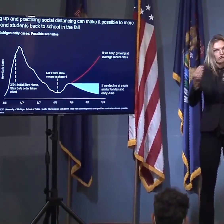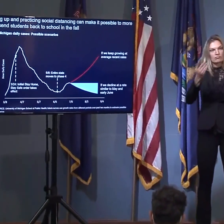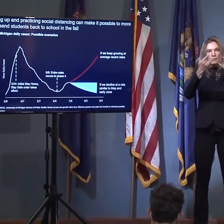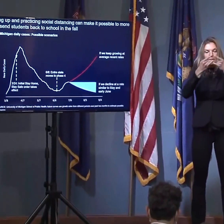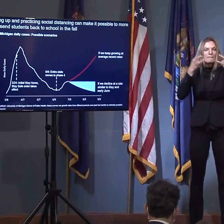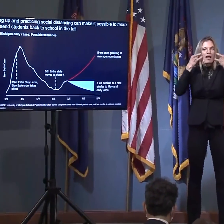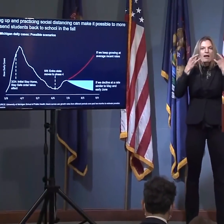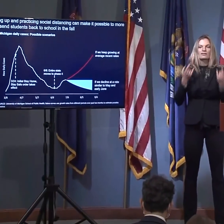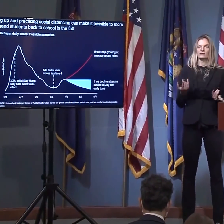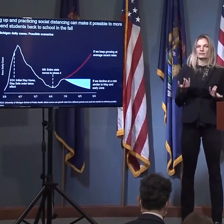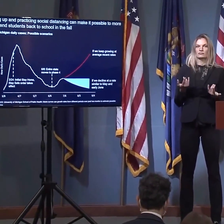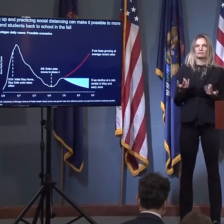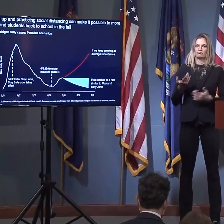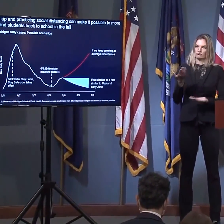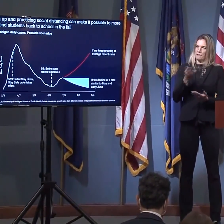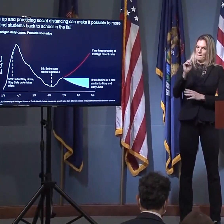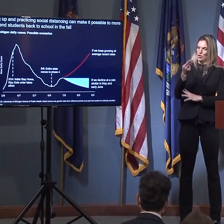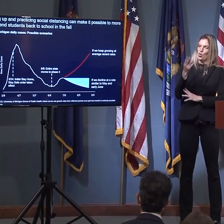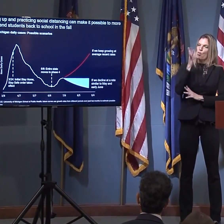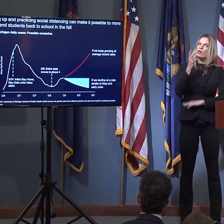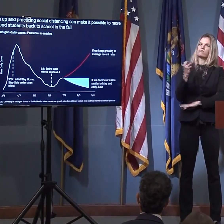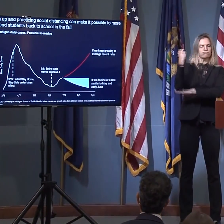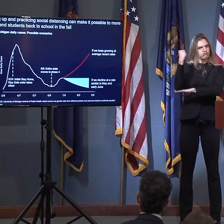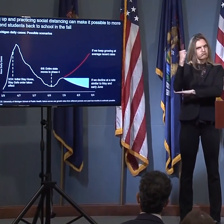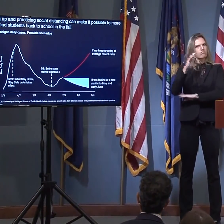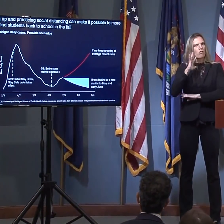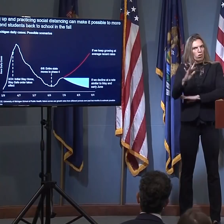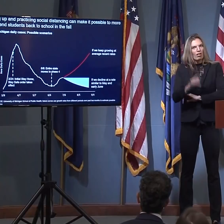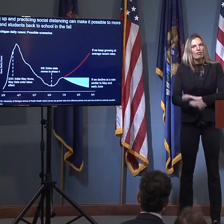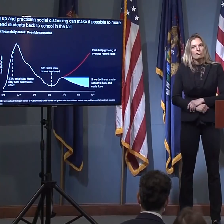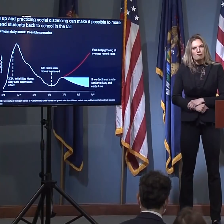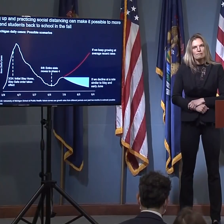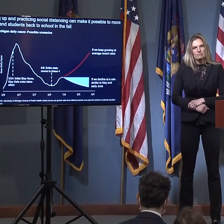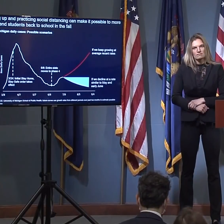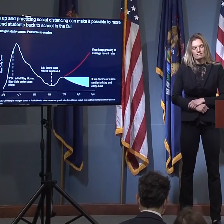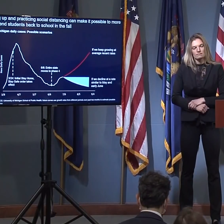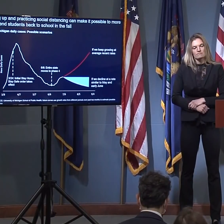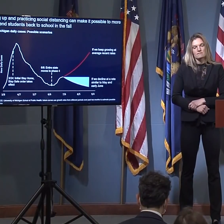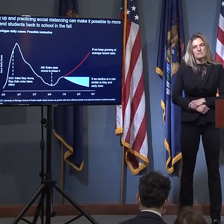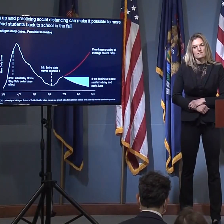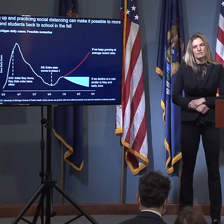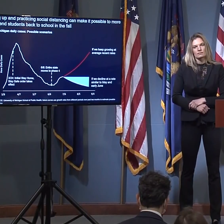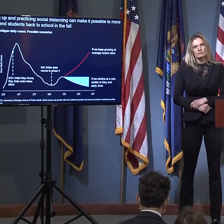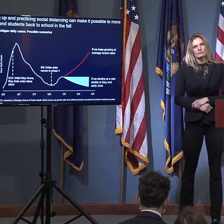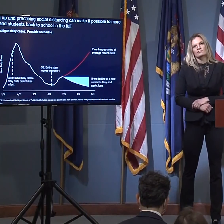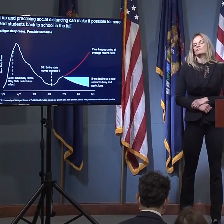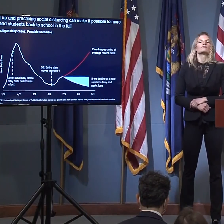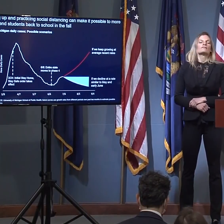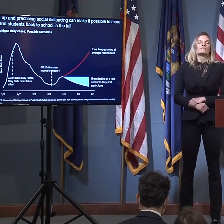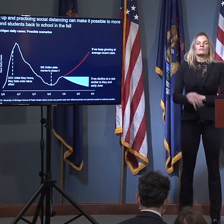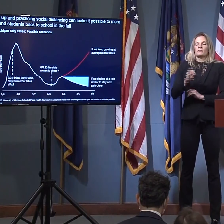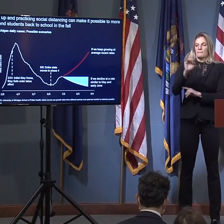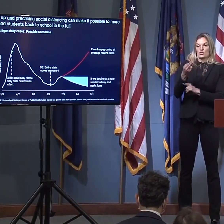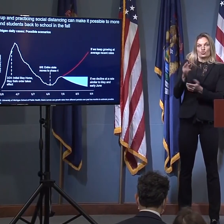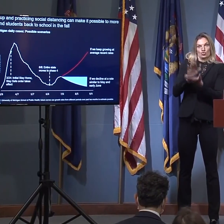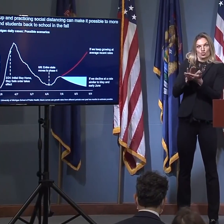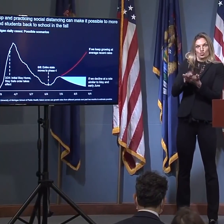ENGAGED. THAT WEARING MASKS NOW WE CAN PUT OUR STATE IN A STRONGER POSITION.